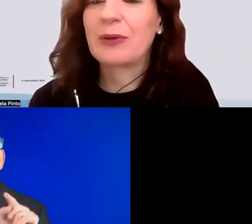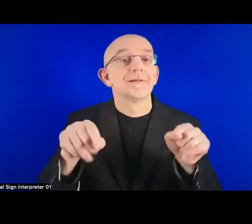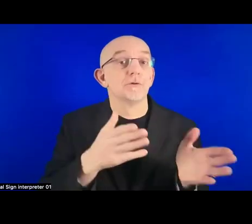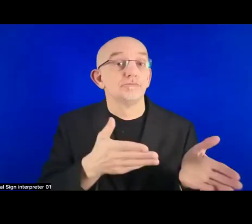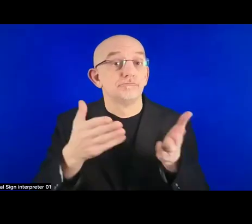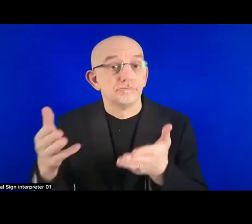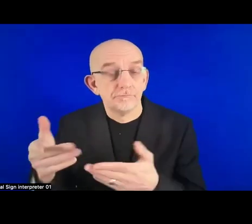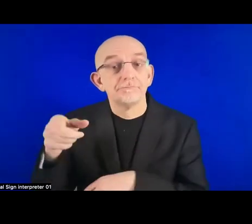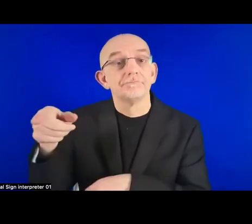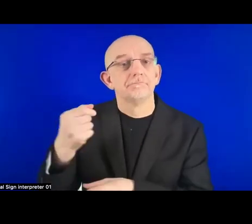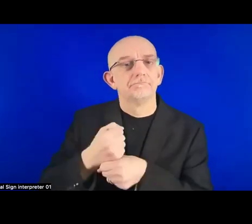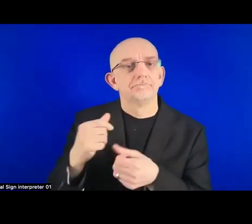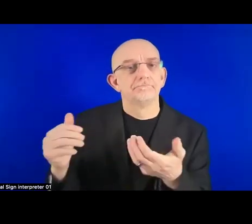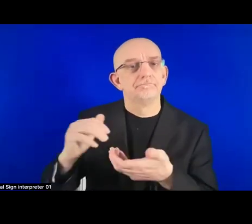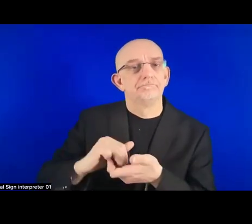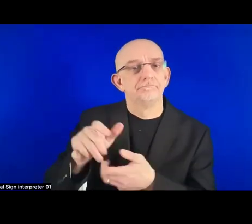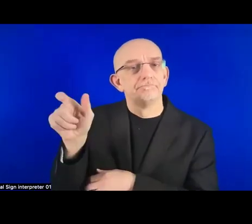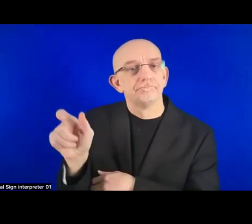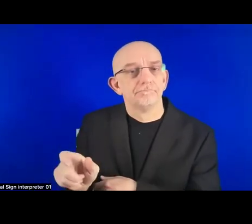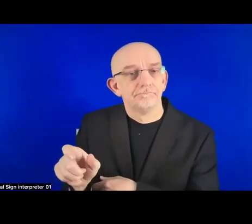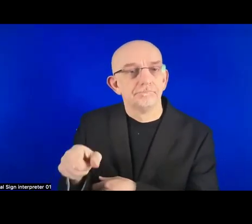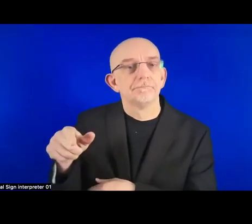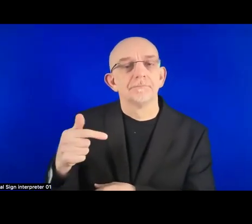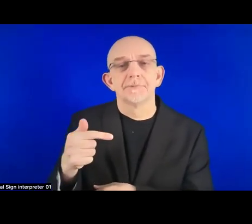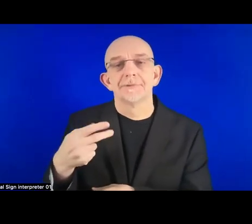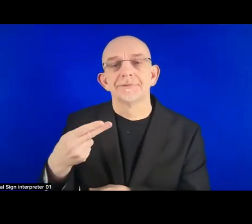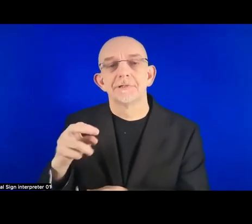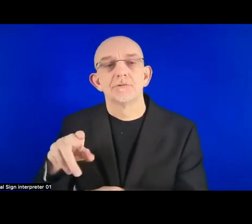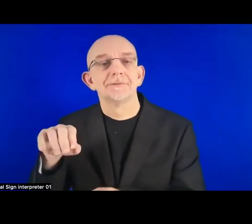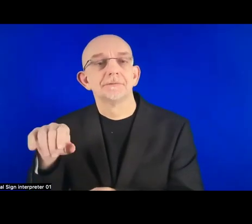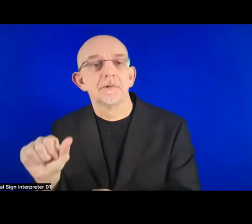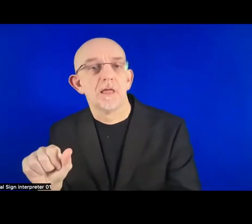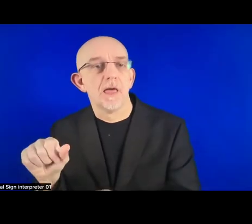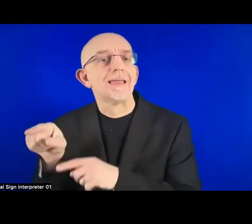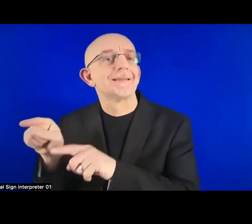: Thank you Eilionóir, I hope you hear me correctly. Good morning, My name is Teresa Janela Pinto